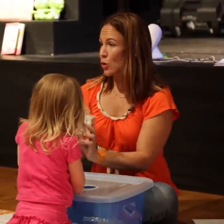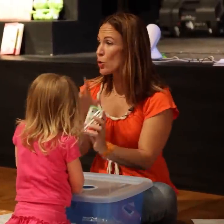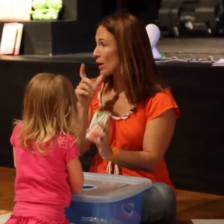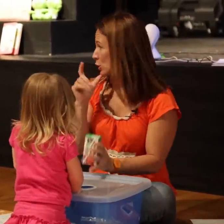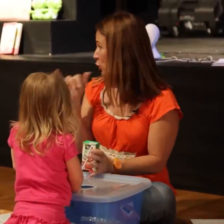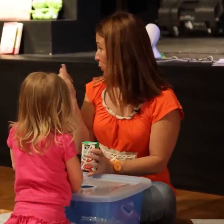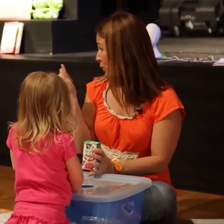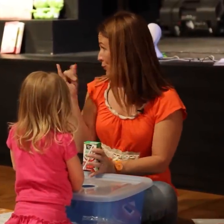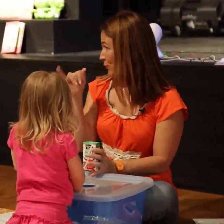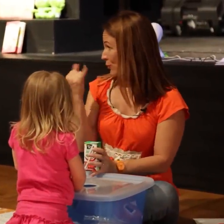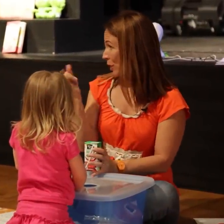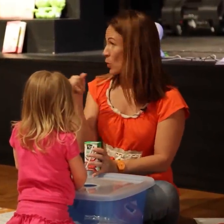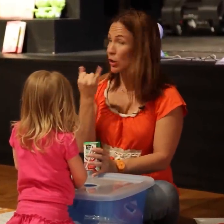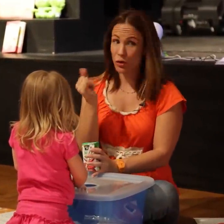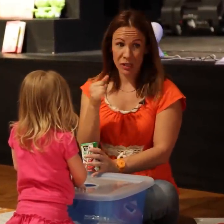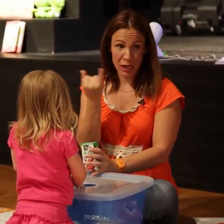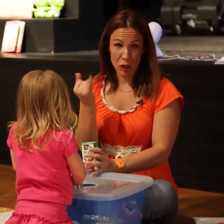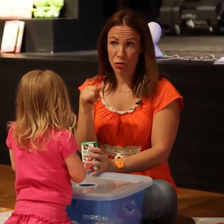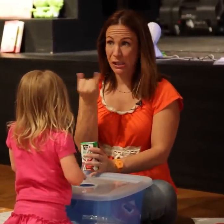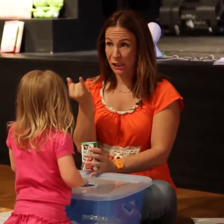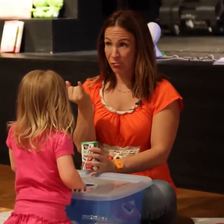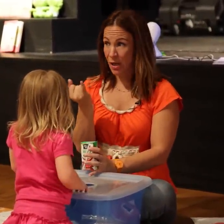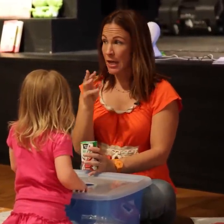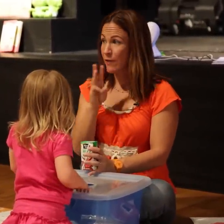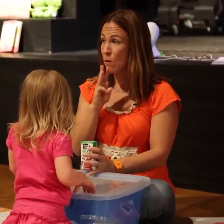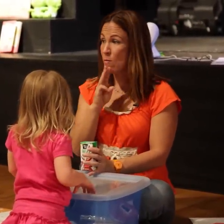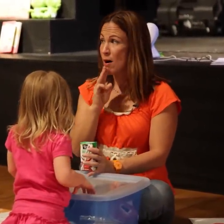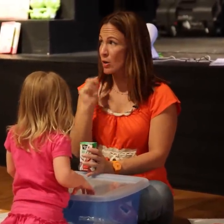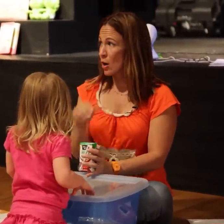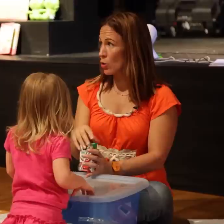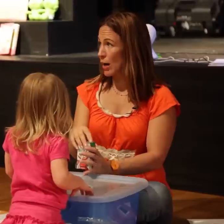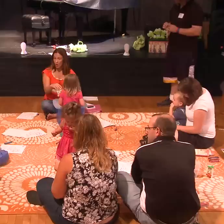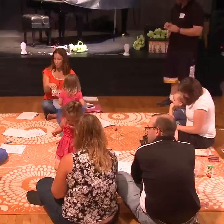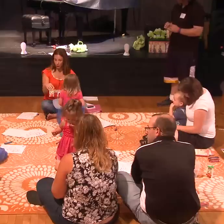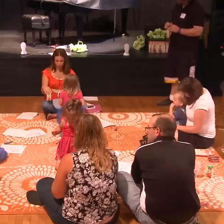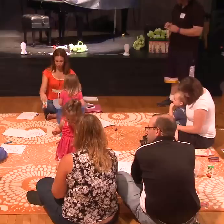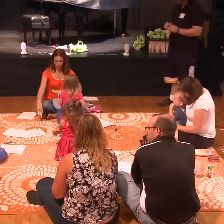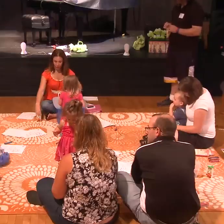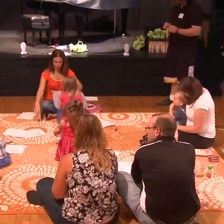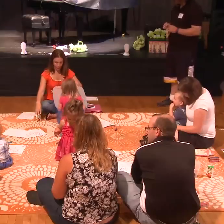So who wants JUICE? If you want juice sign JUICE and if you want water I'll go grab WATERS.